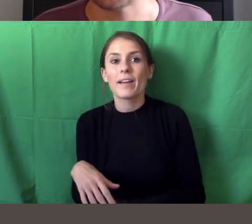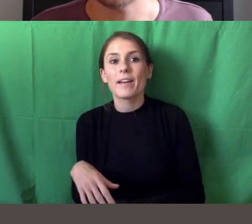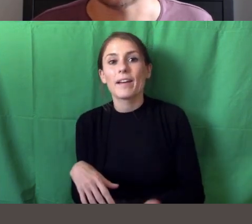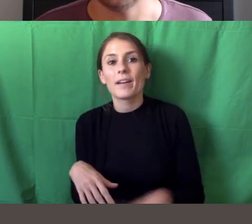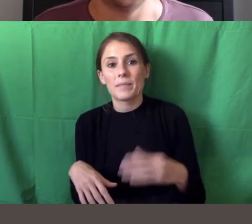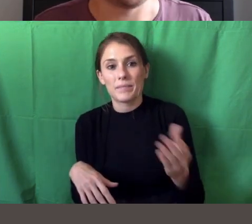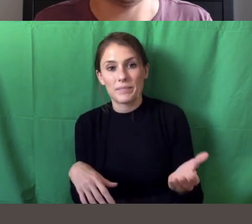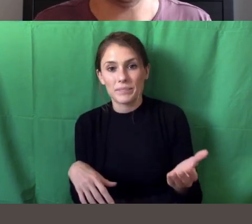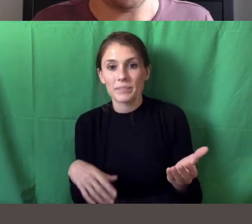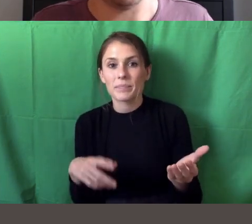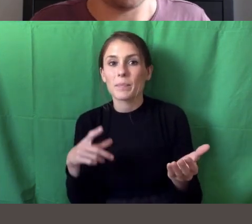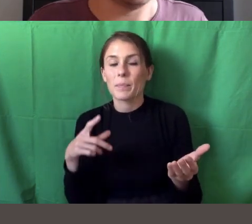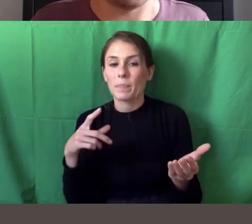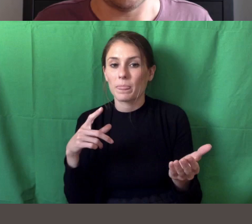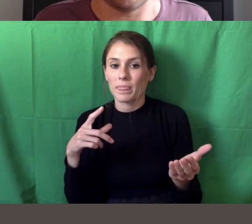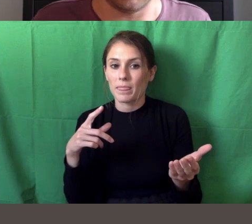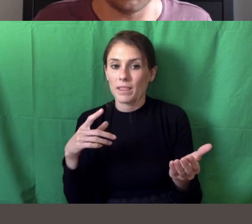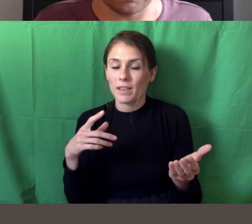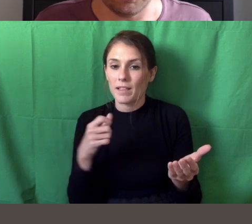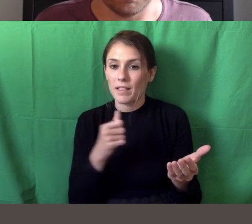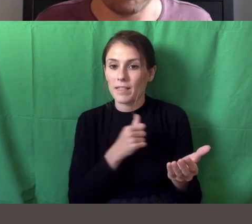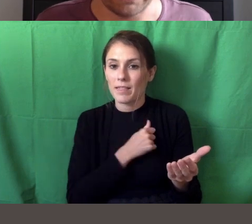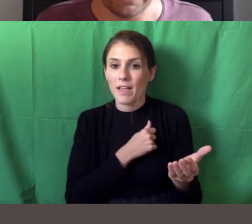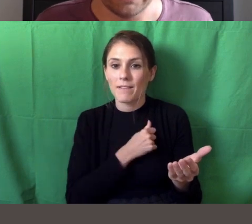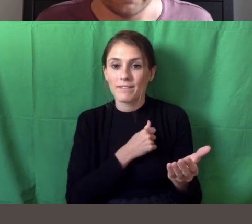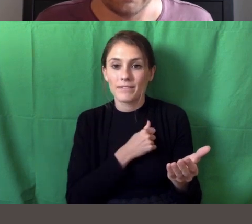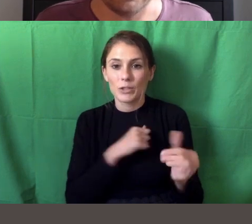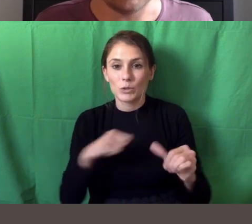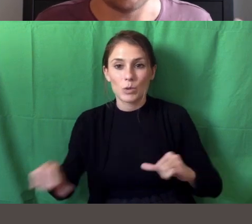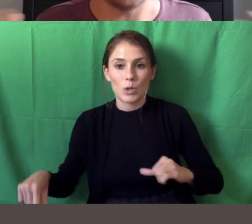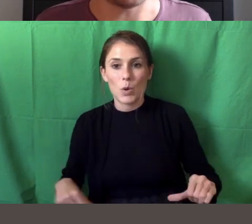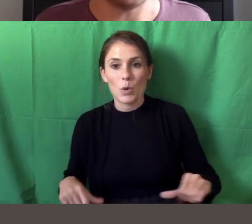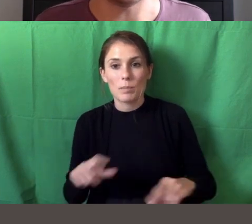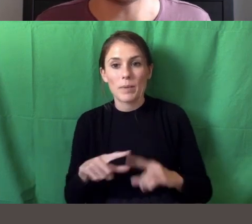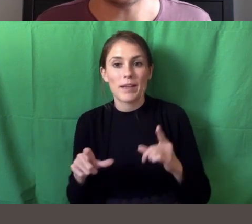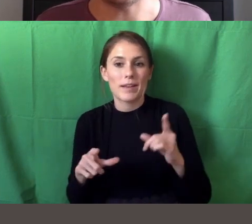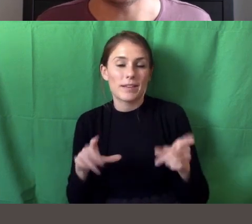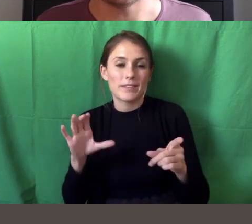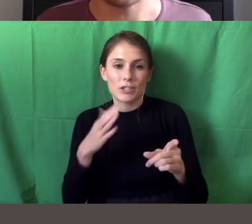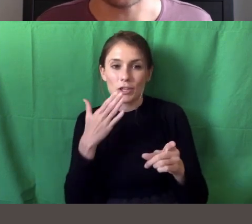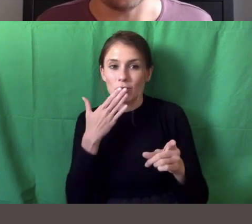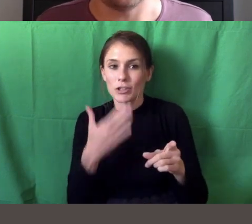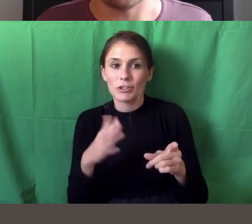some positive feedback from Cheuk, who's usually at every conference along the globe, and is